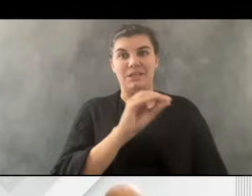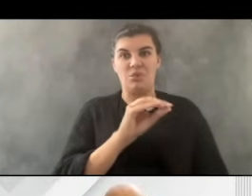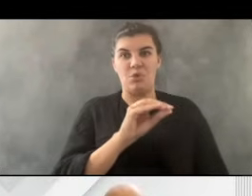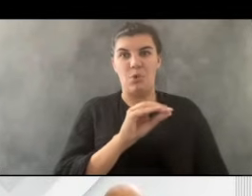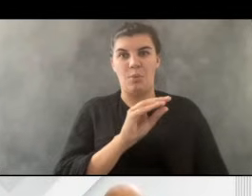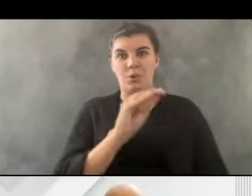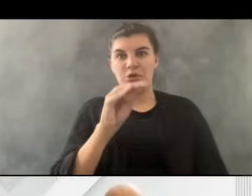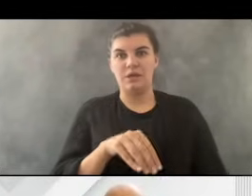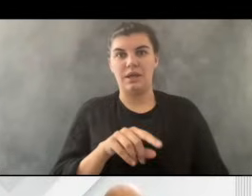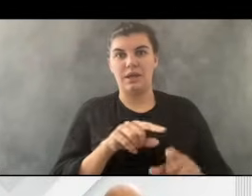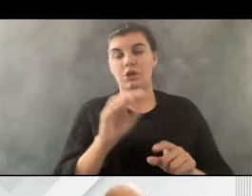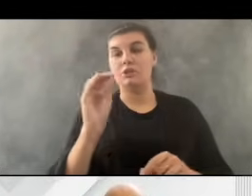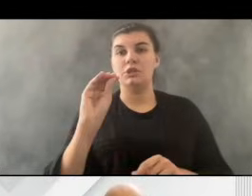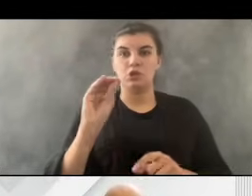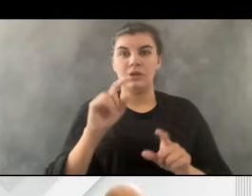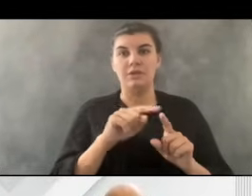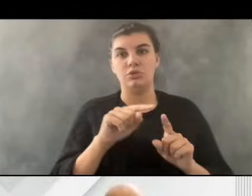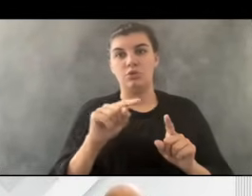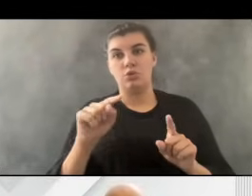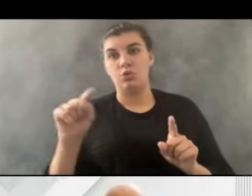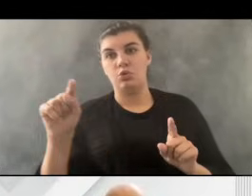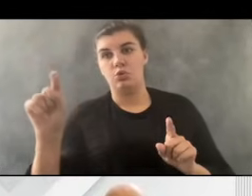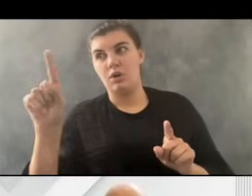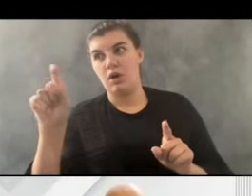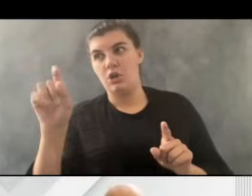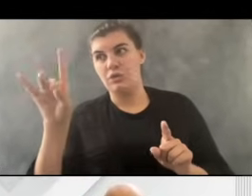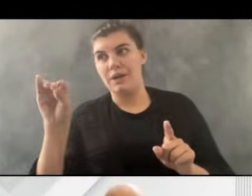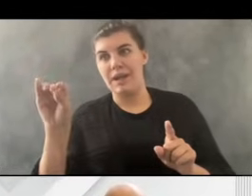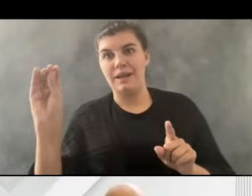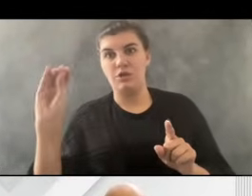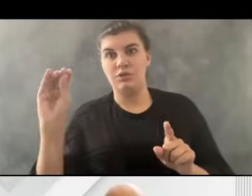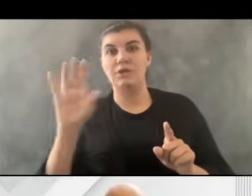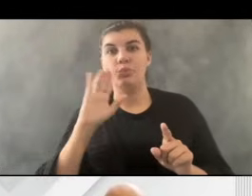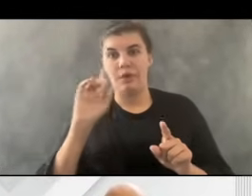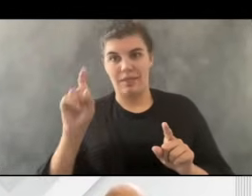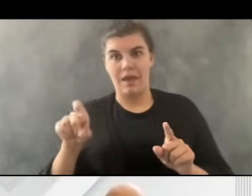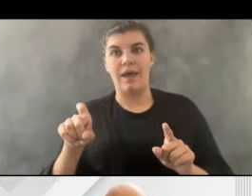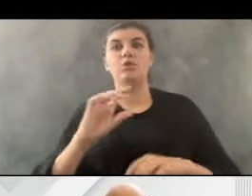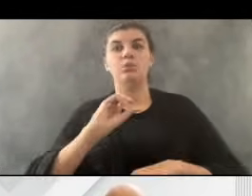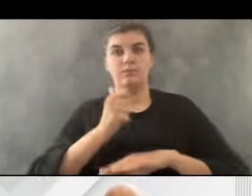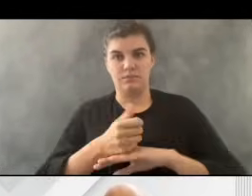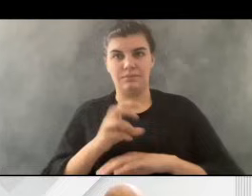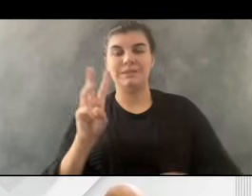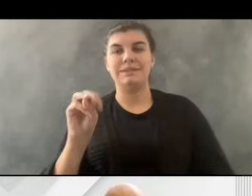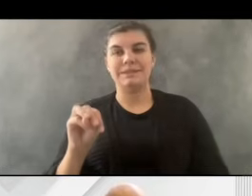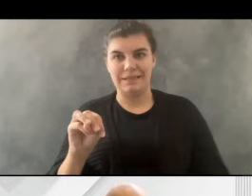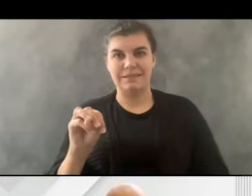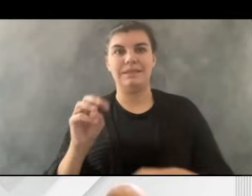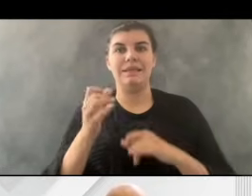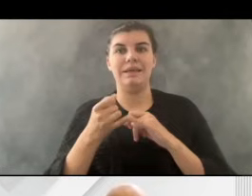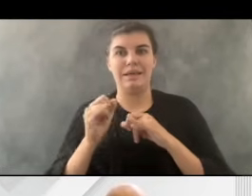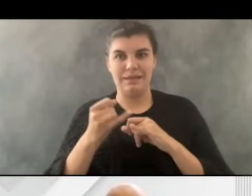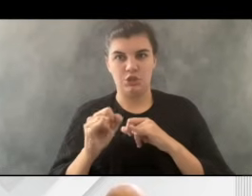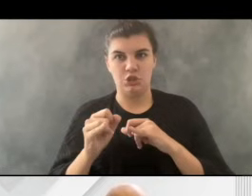180 degree change in direction, it's a change in direction and requires the 60 by 60 landing.